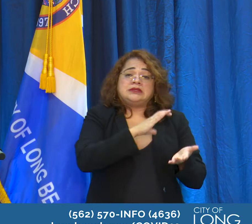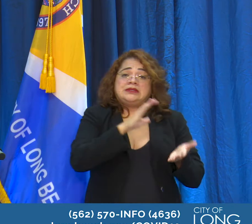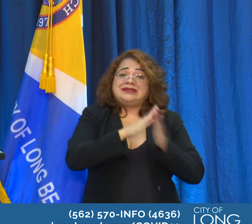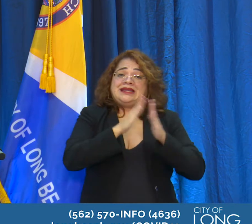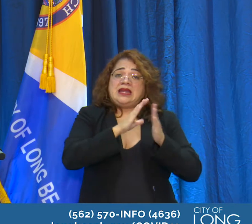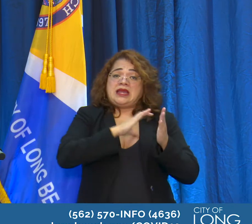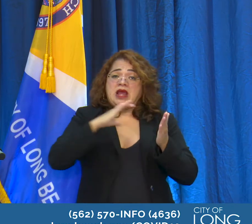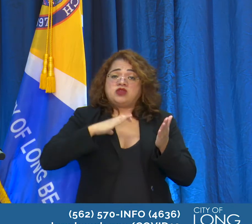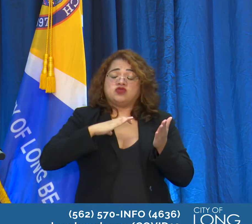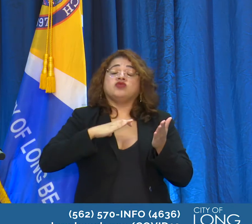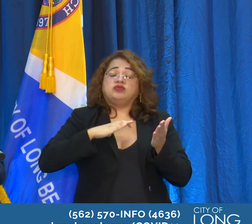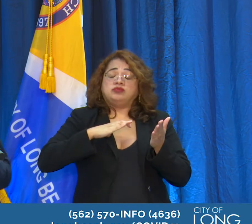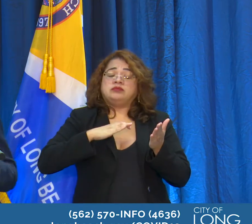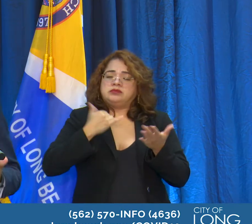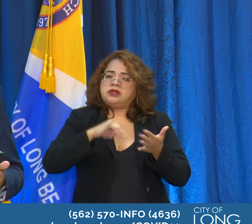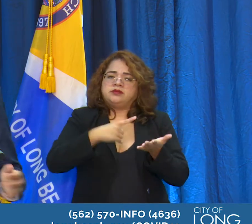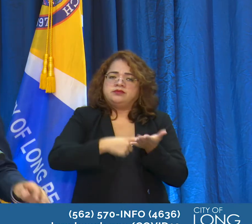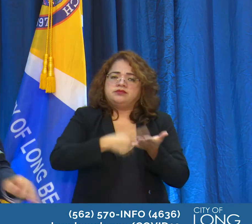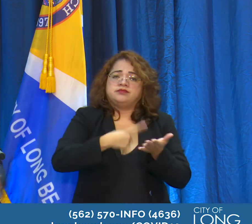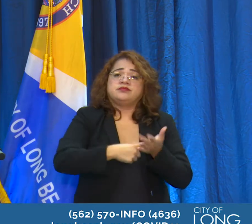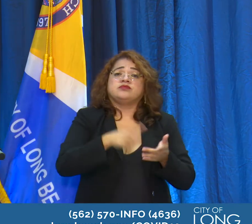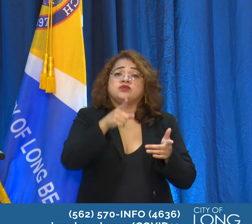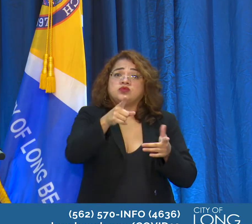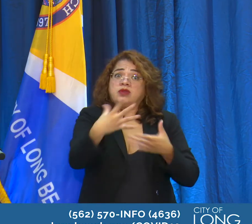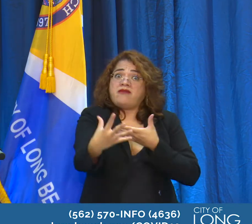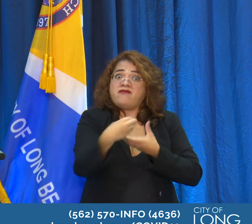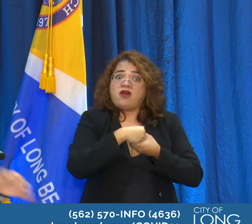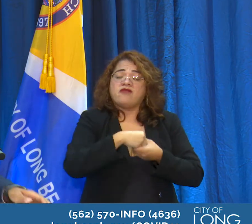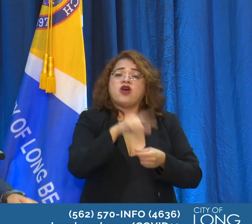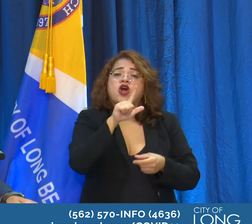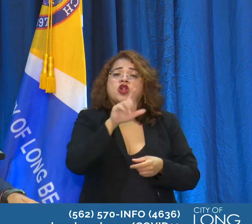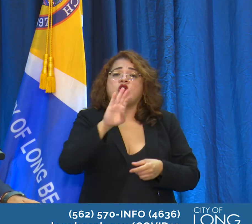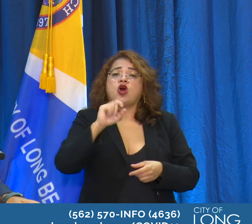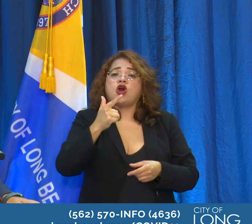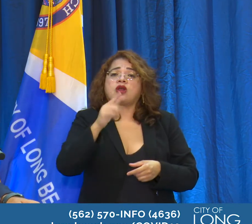in the budget process, we encourage you to go to longbeach.gov and all of the community